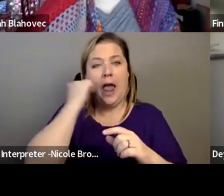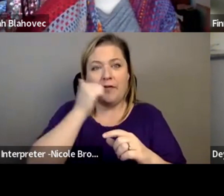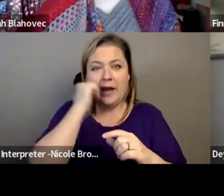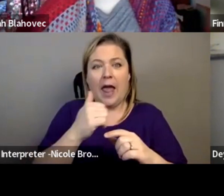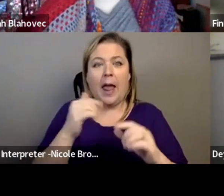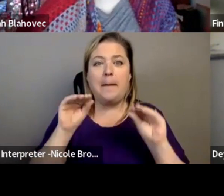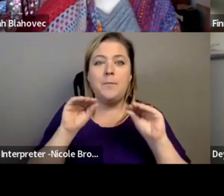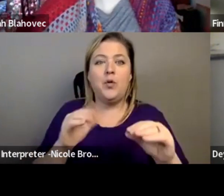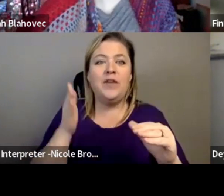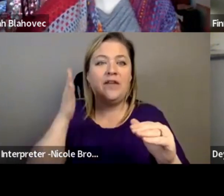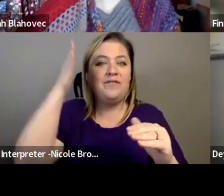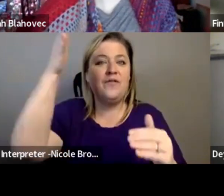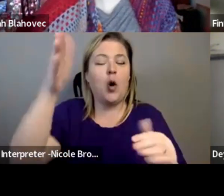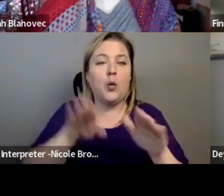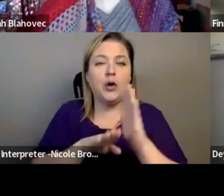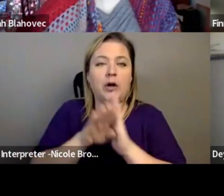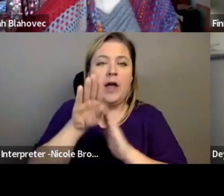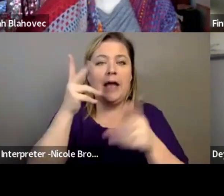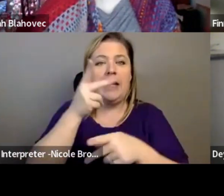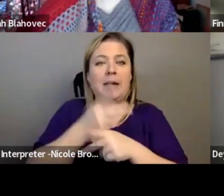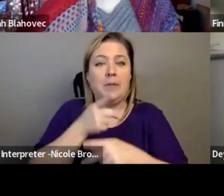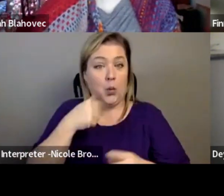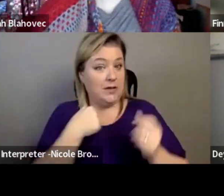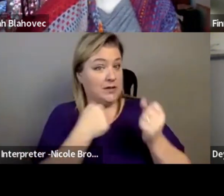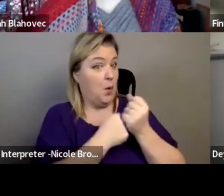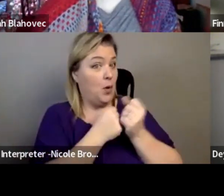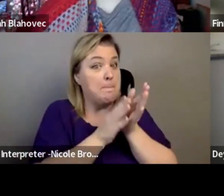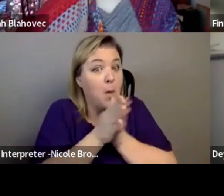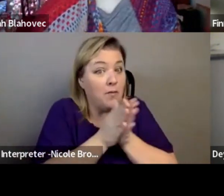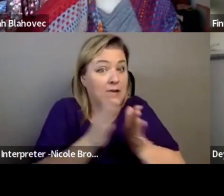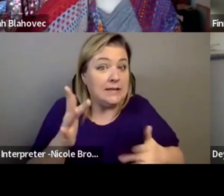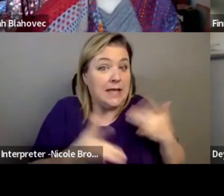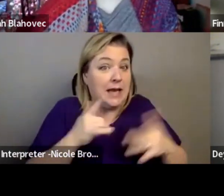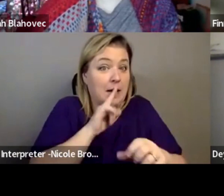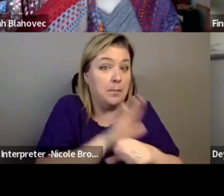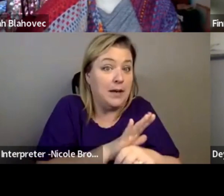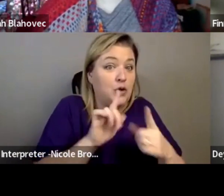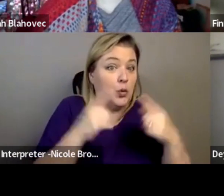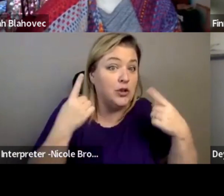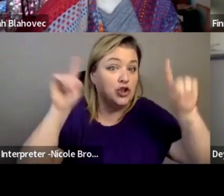And by keeping those who we support motivated, excited and committed to reaching these goals and making these dreams a